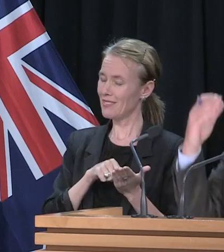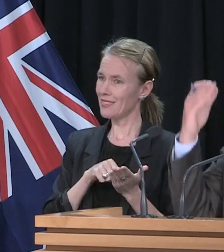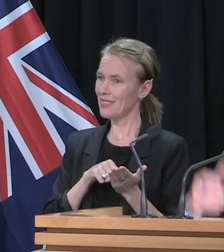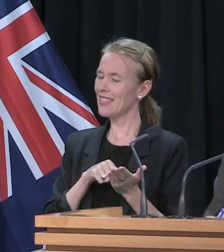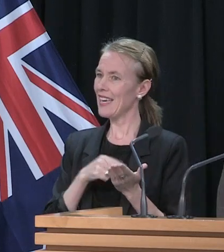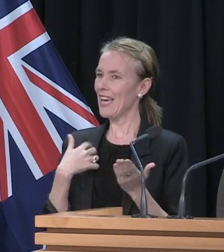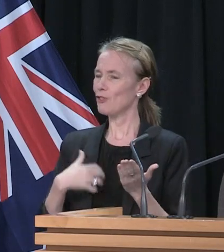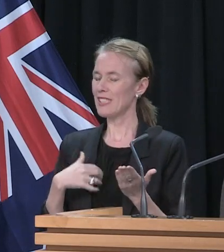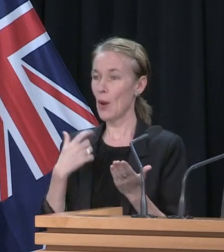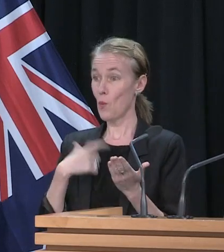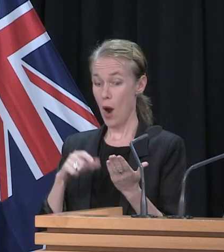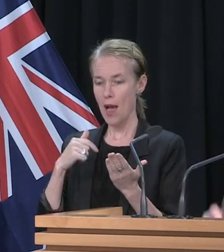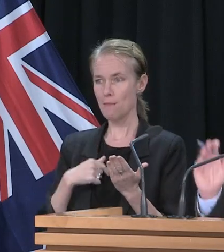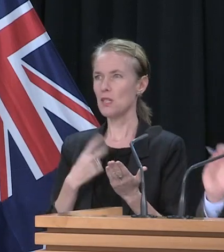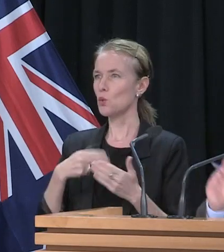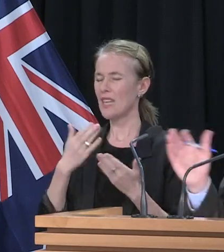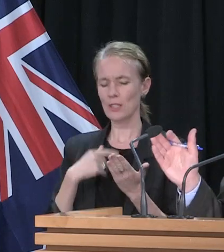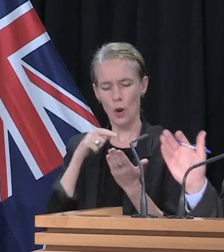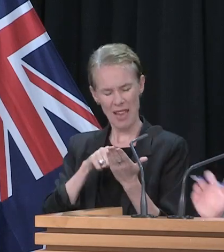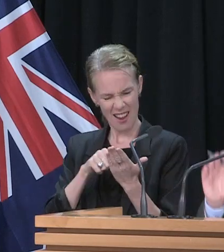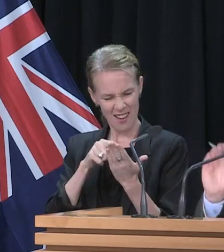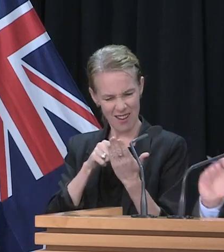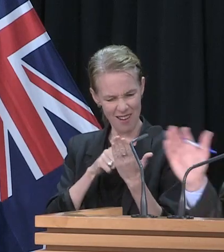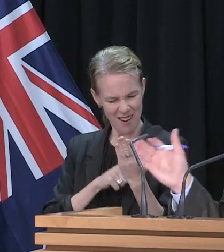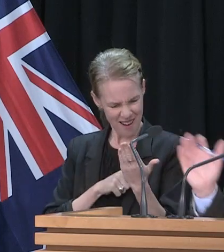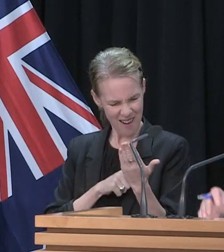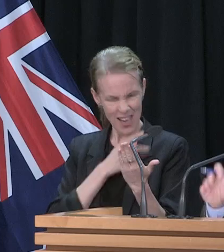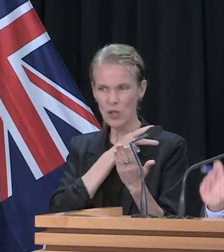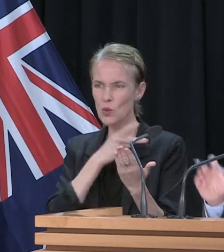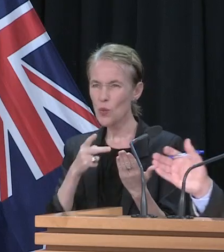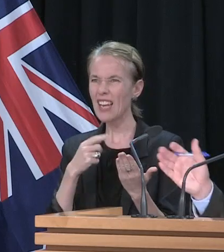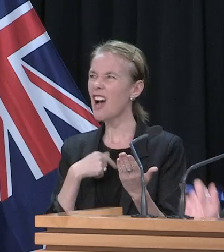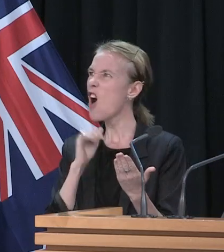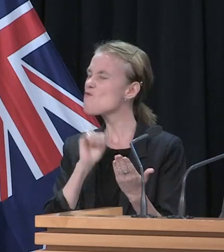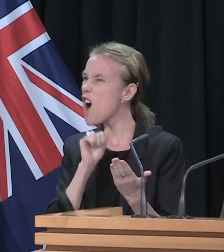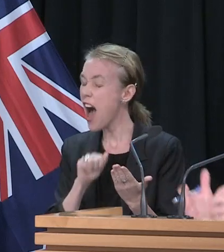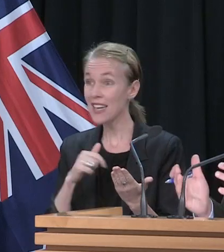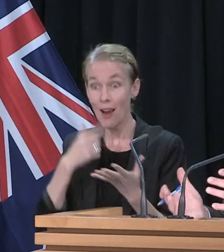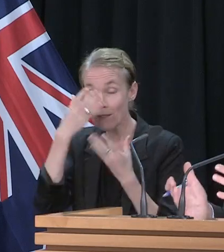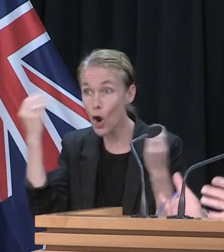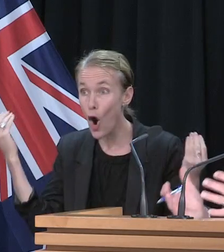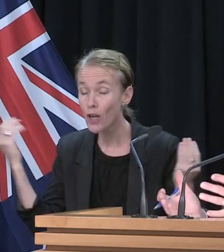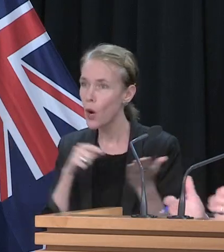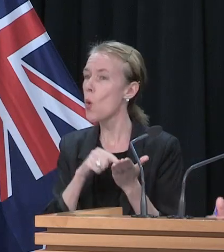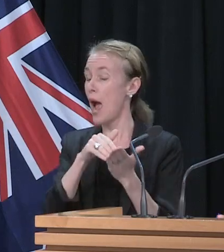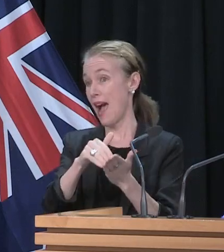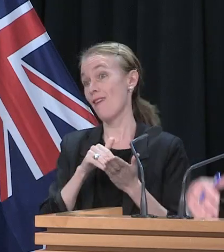my personal use of it, I found an interesting - Cupel of days ago to going through my